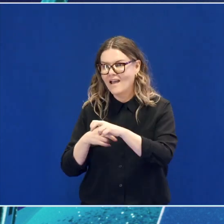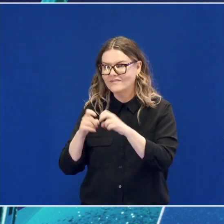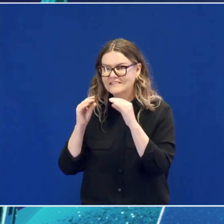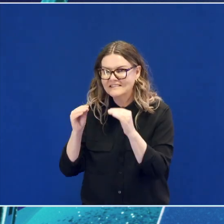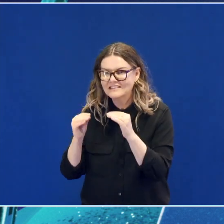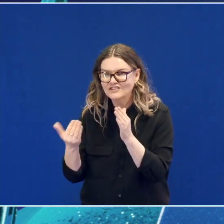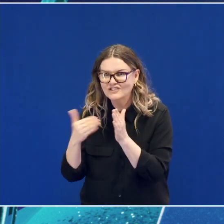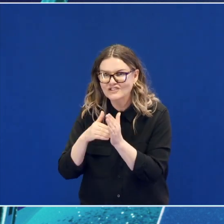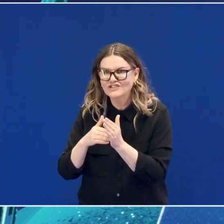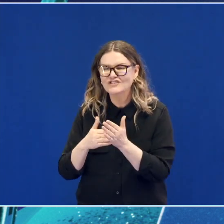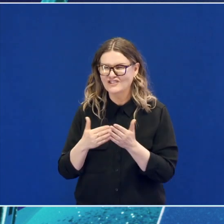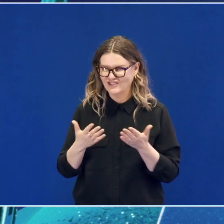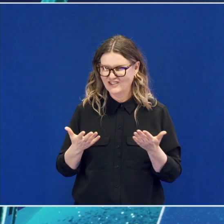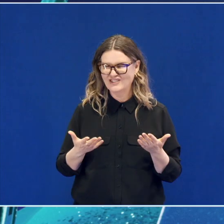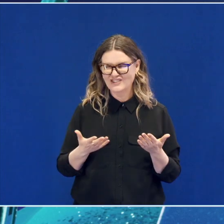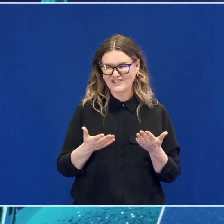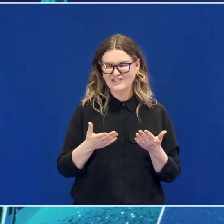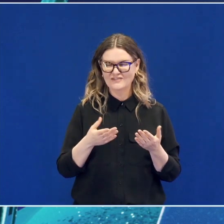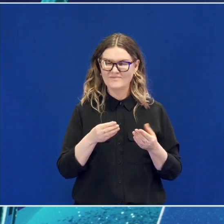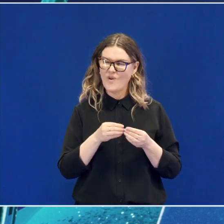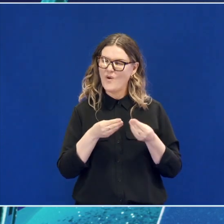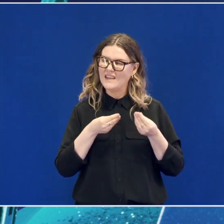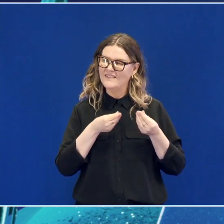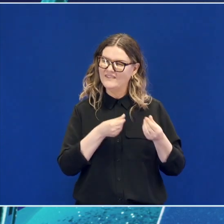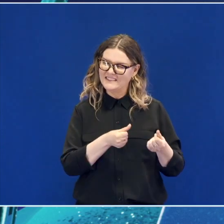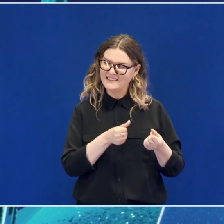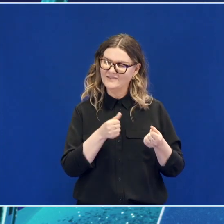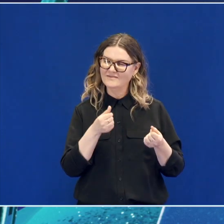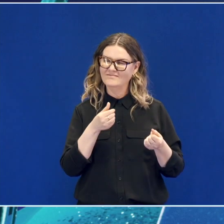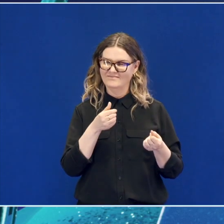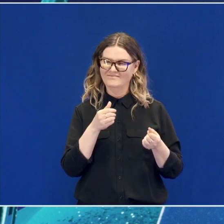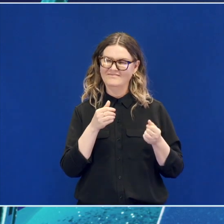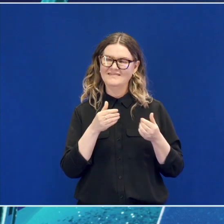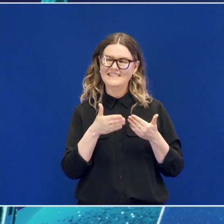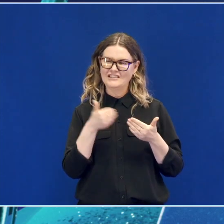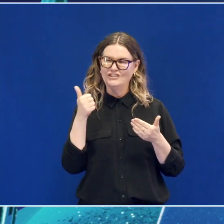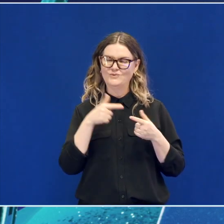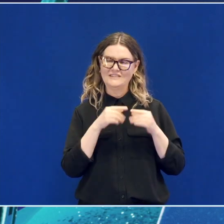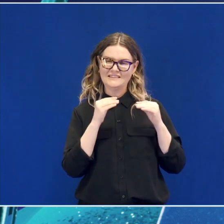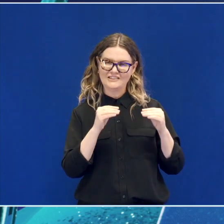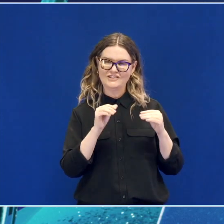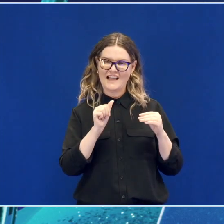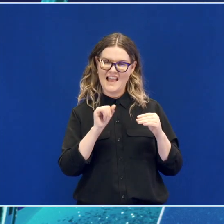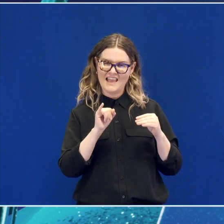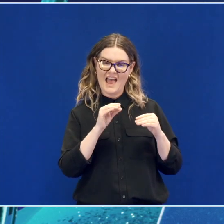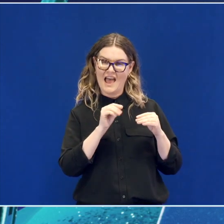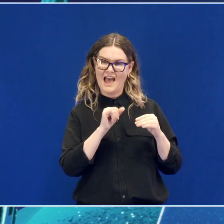So it -- that way when you look at it from an opportunity perspective,